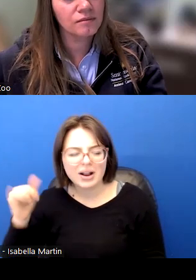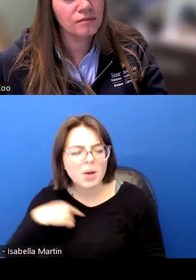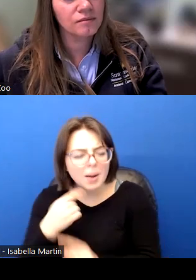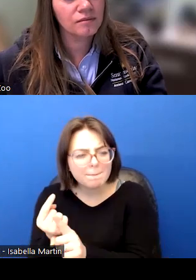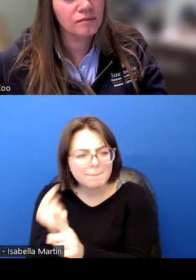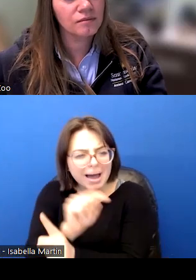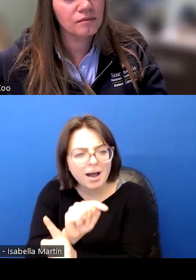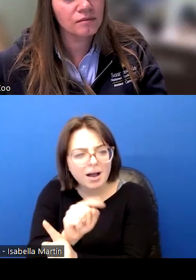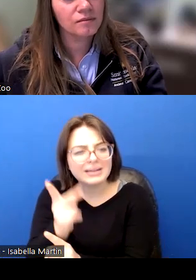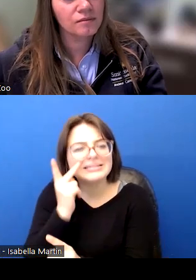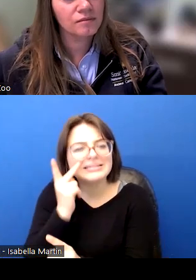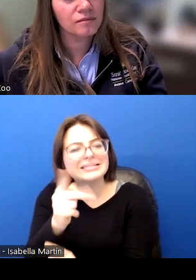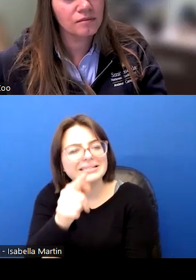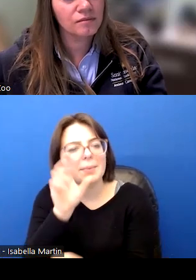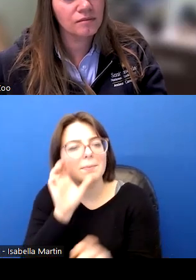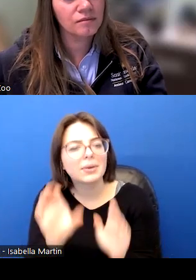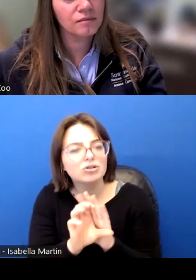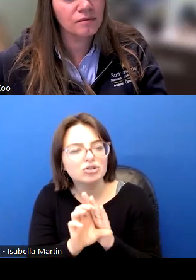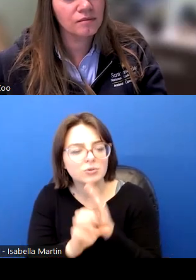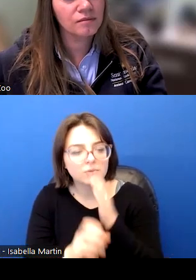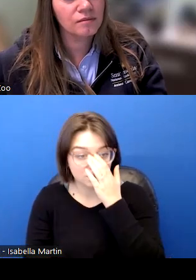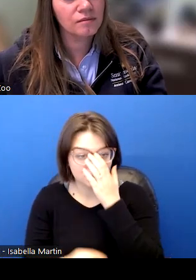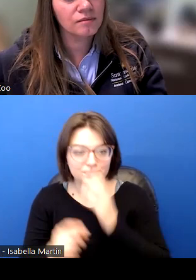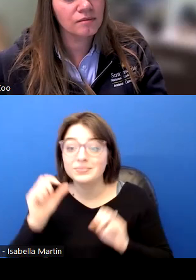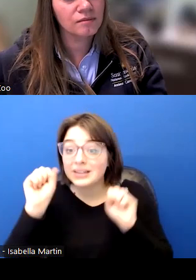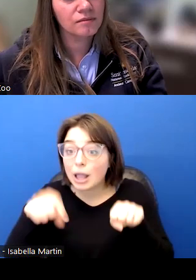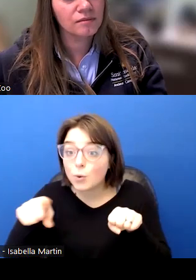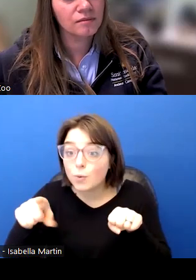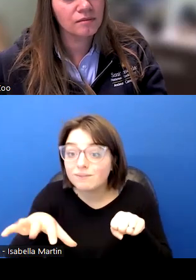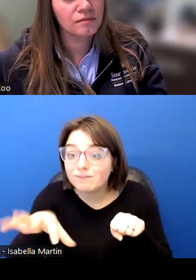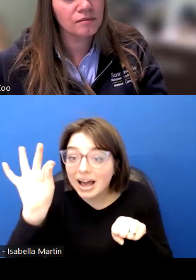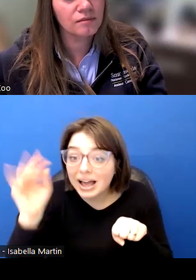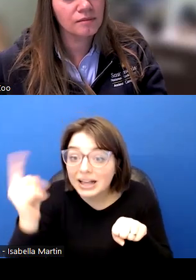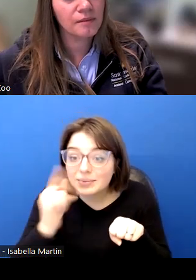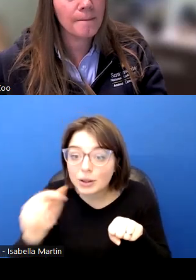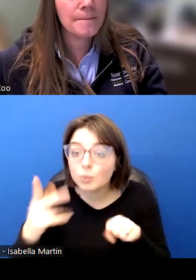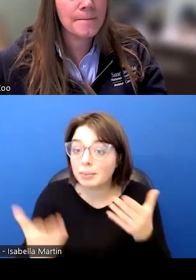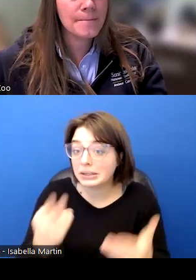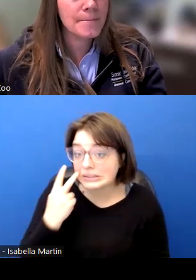our viewers to see if they can find anything that looks familiar to them. Go ahead and put it in the